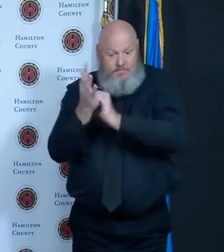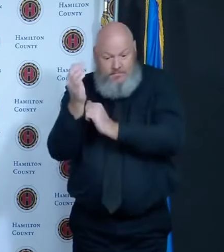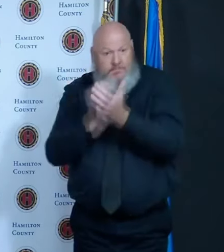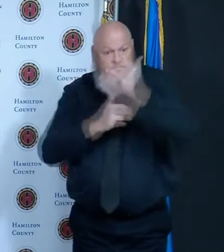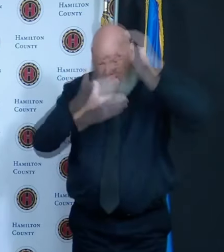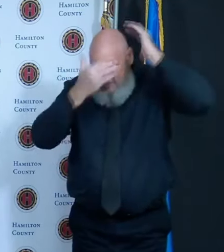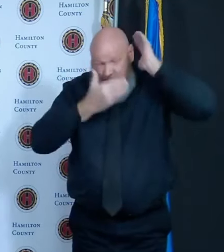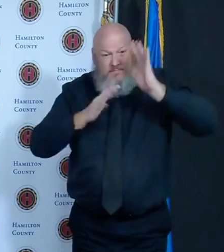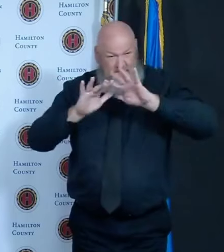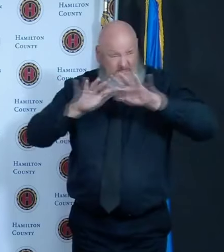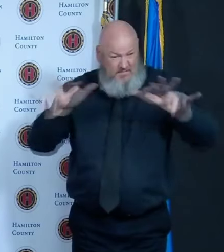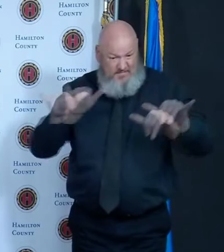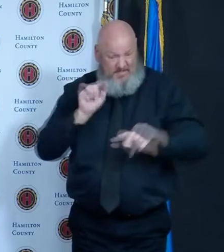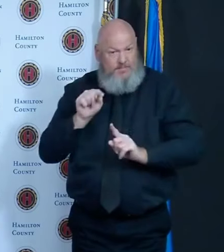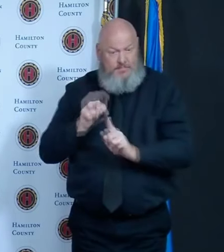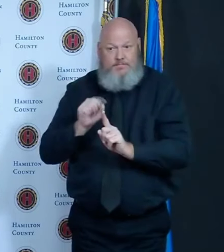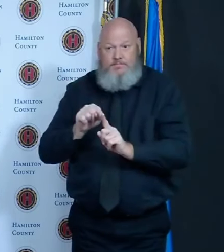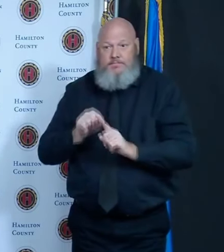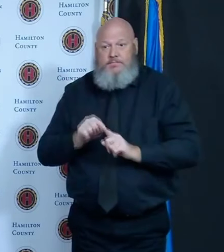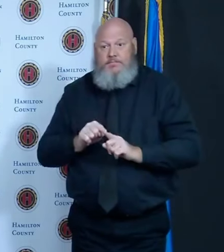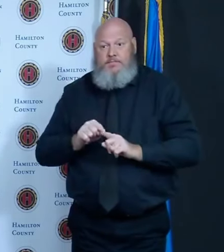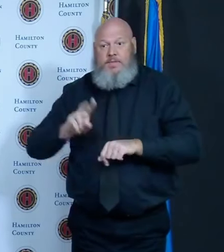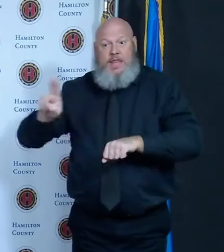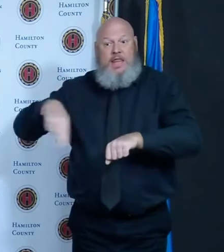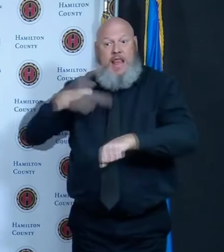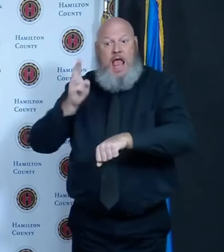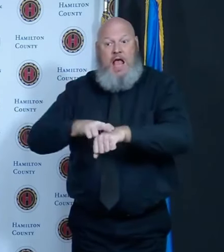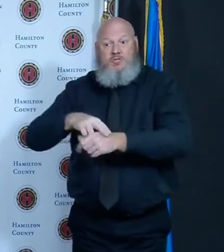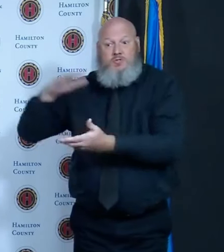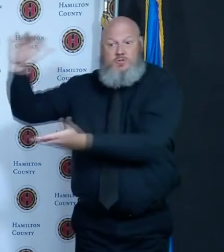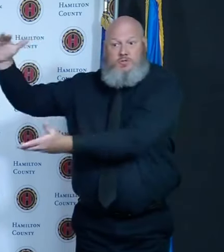from the national stockpile from purchasing this County's purchasing